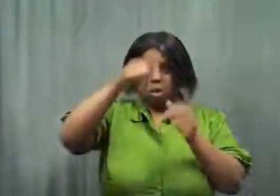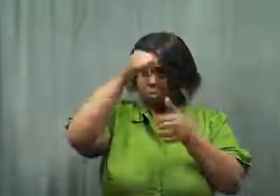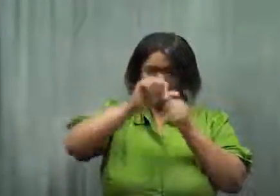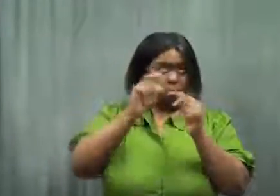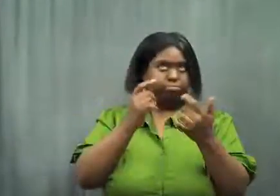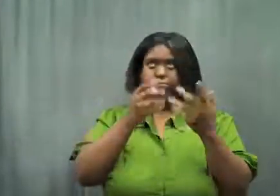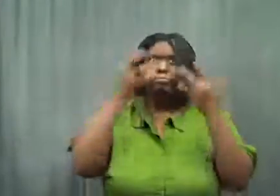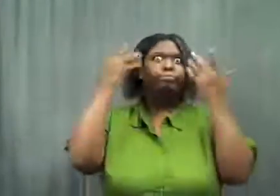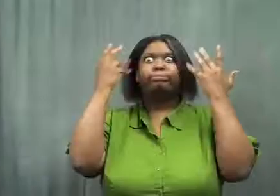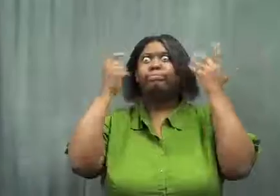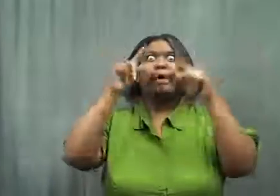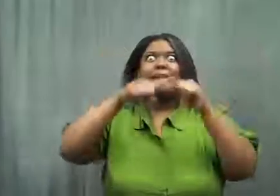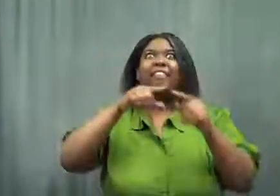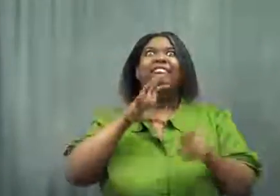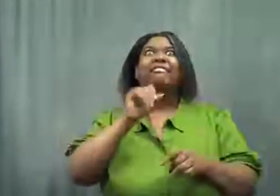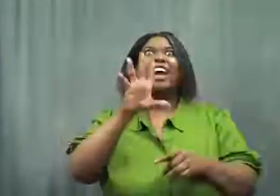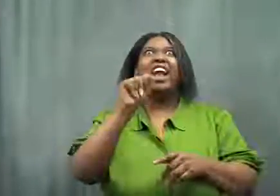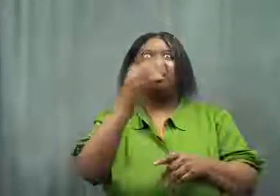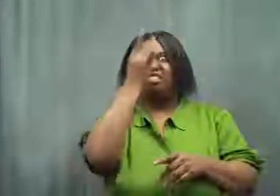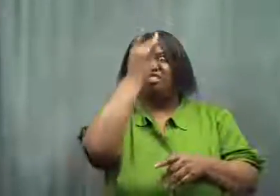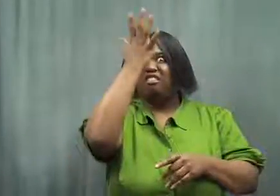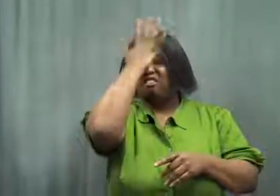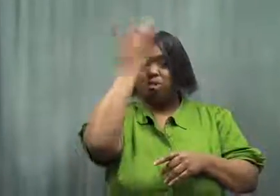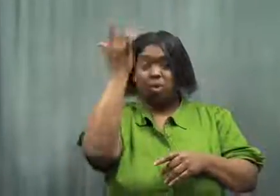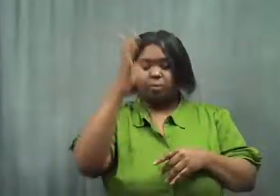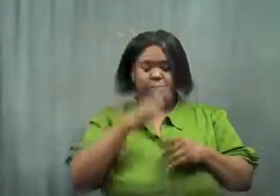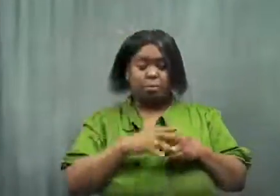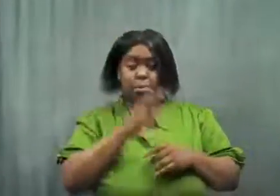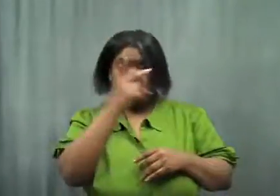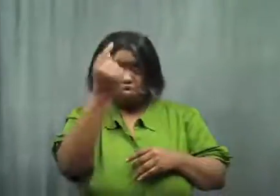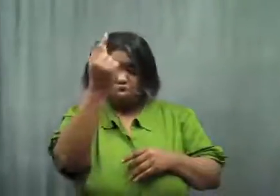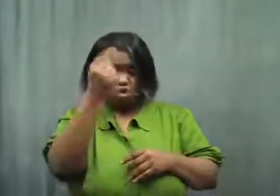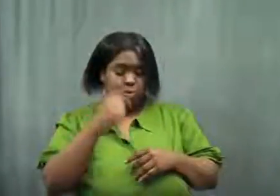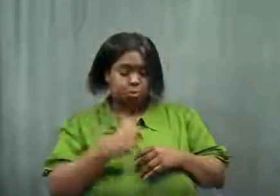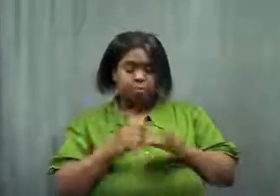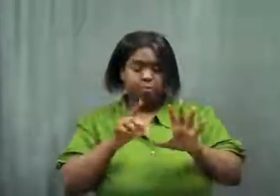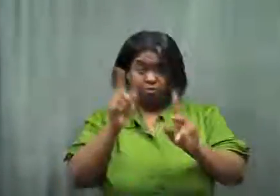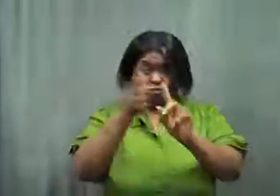Now, I don’t remember stuff before then, it’s all hazy, then I this thing, and never forgot it! This is what my mother did.